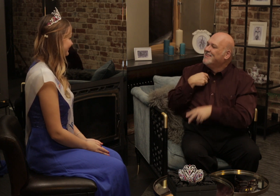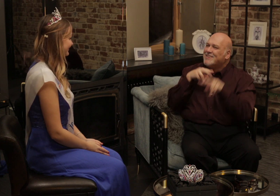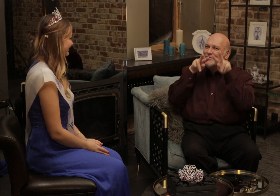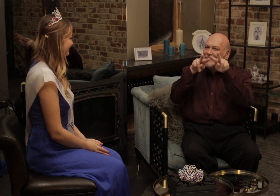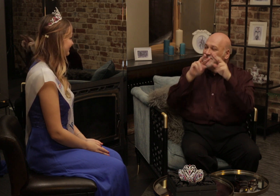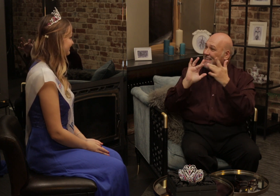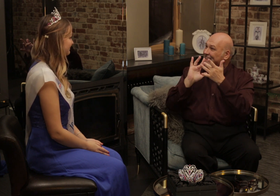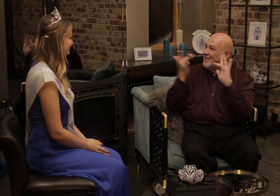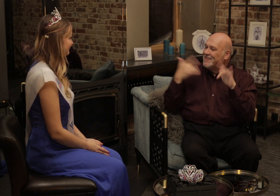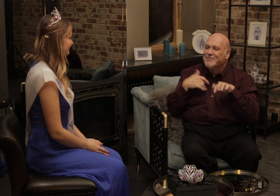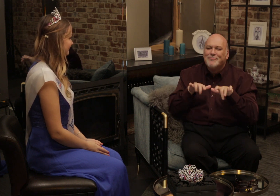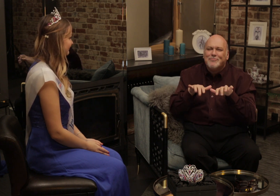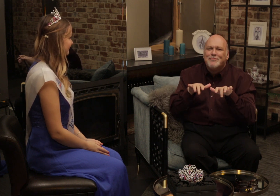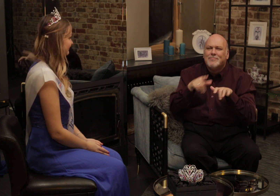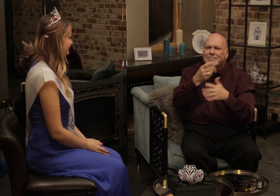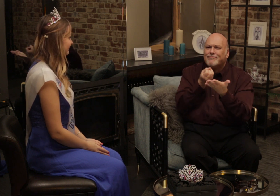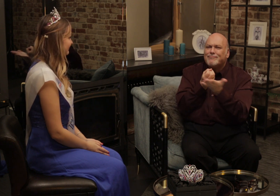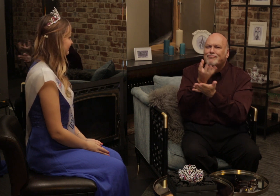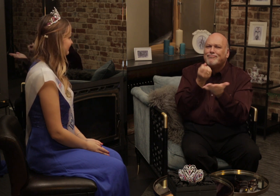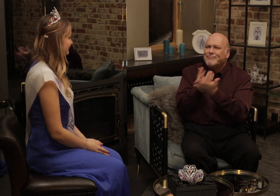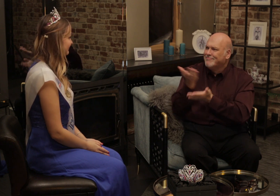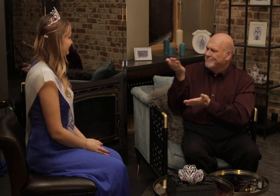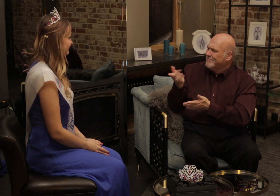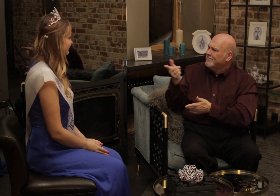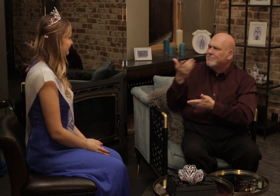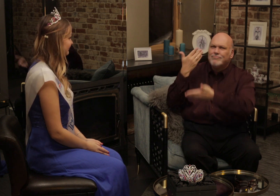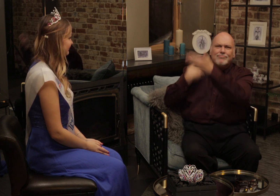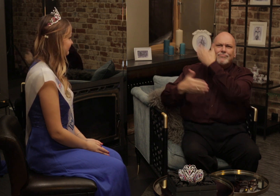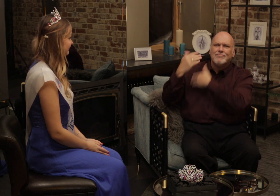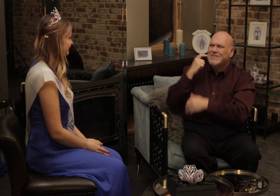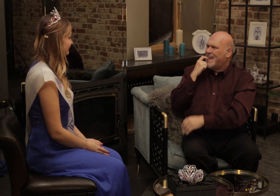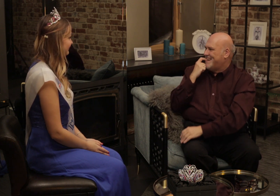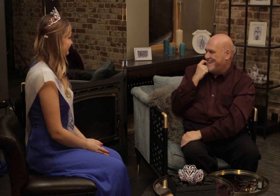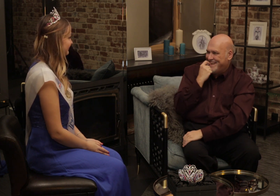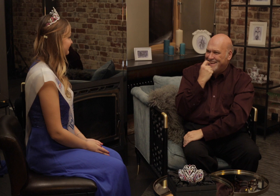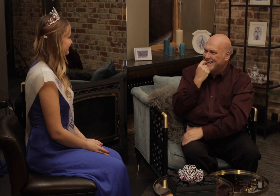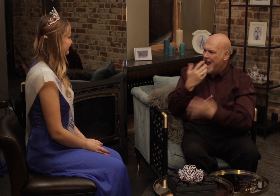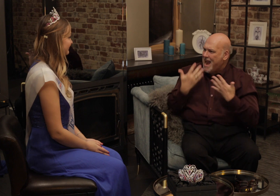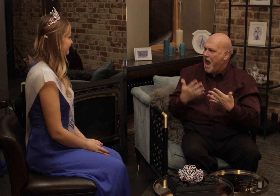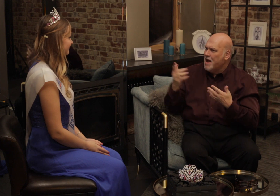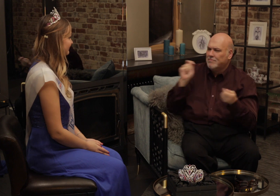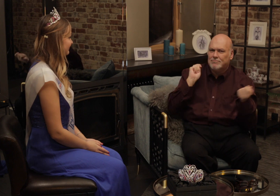I watched the videos, and learned that were a timid person and yet you got involved in pageants.